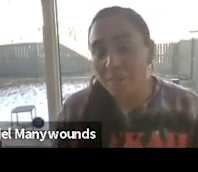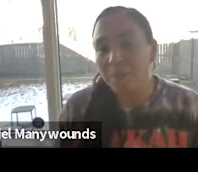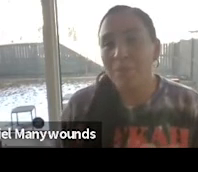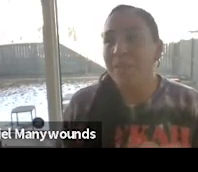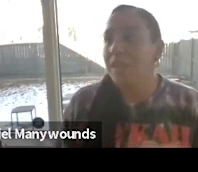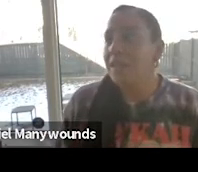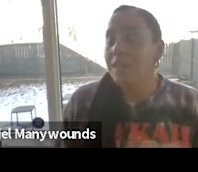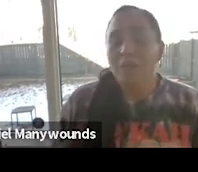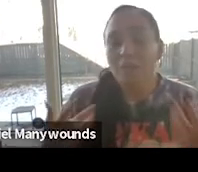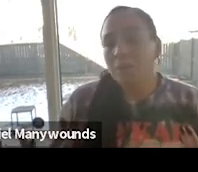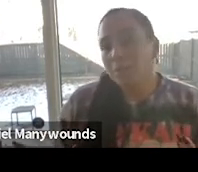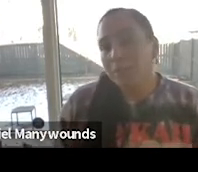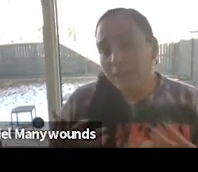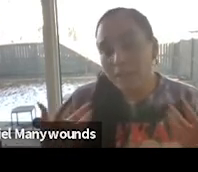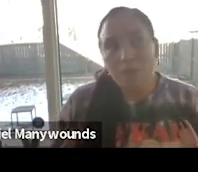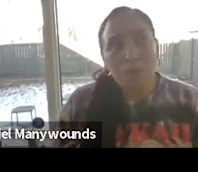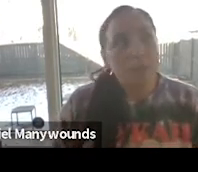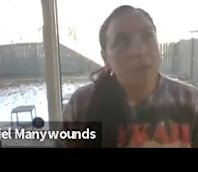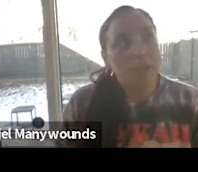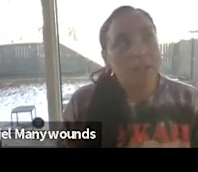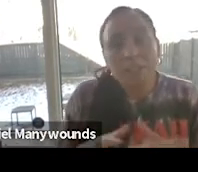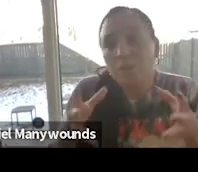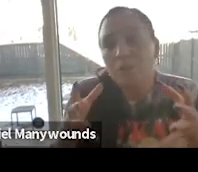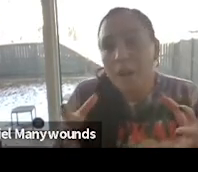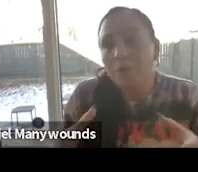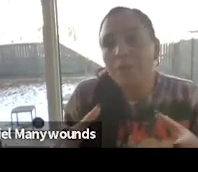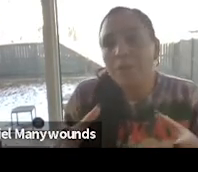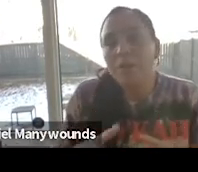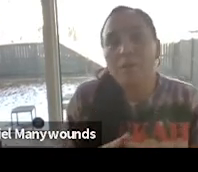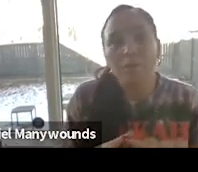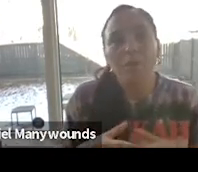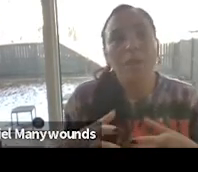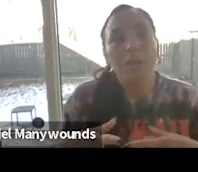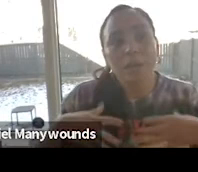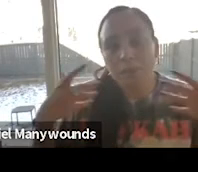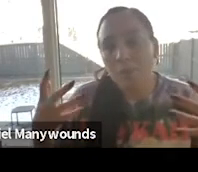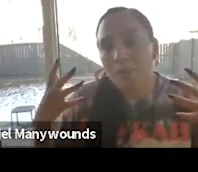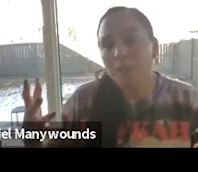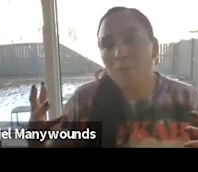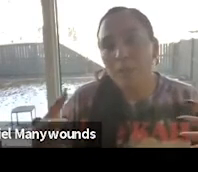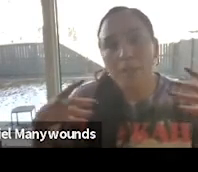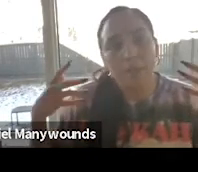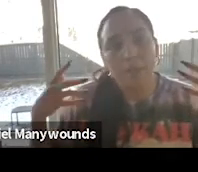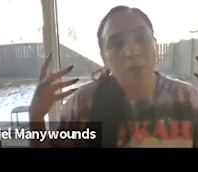from people. So, I'm just worried like, you know, this is the groundwork for community work and